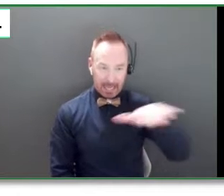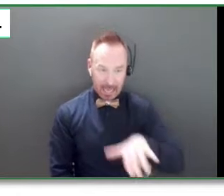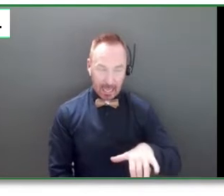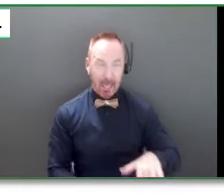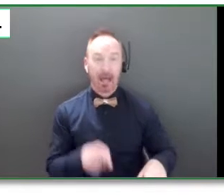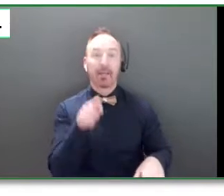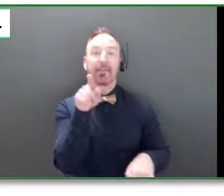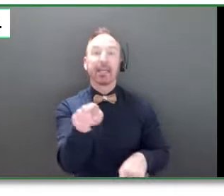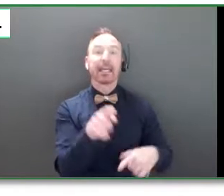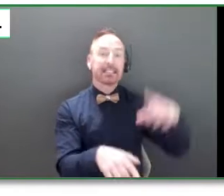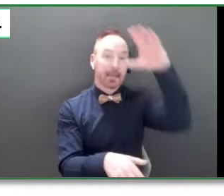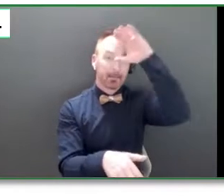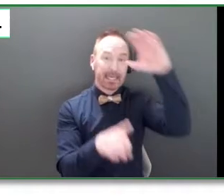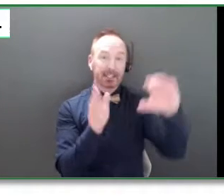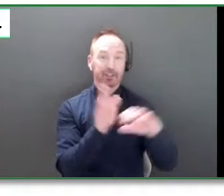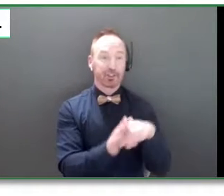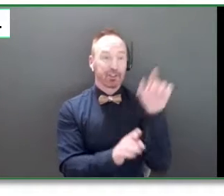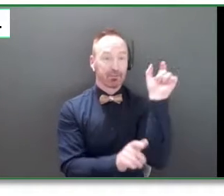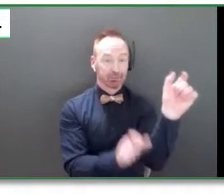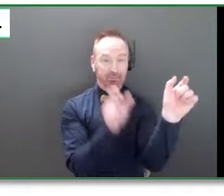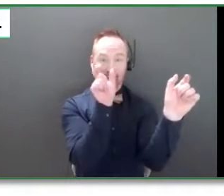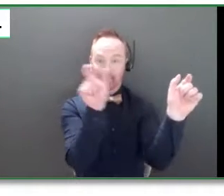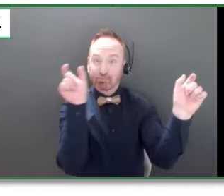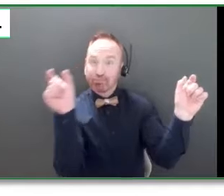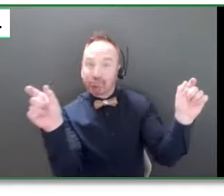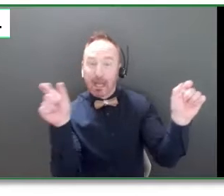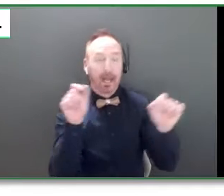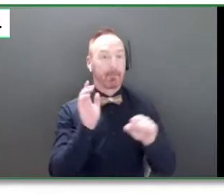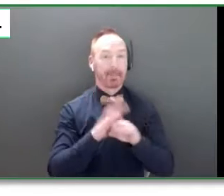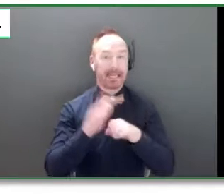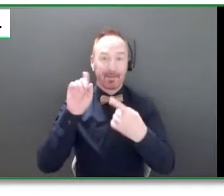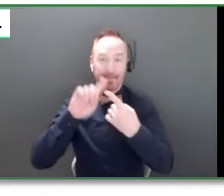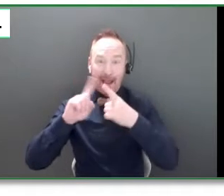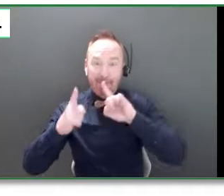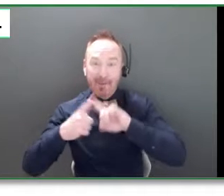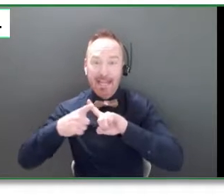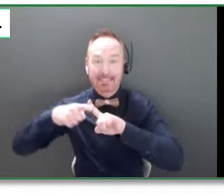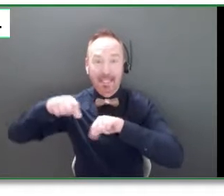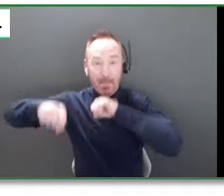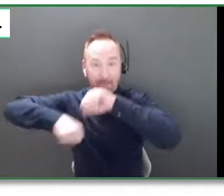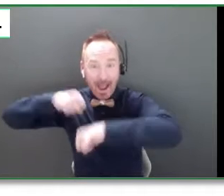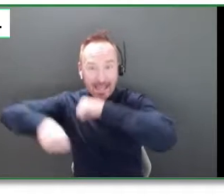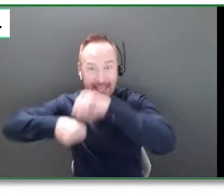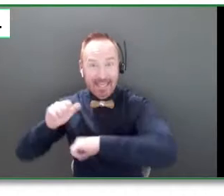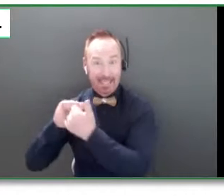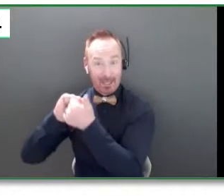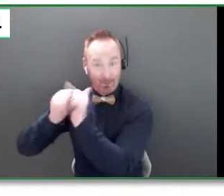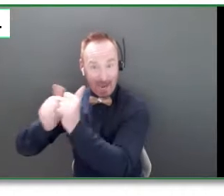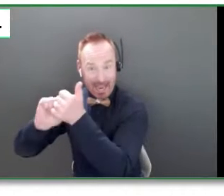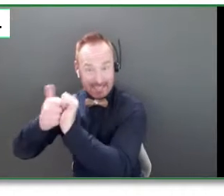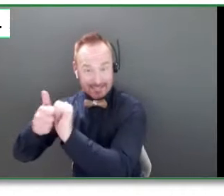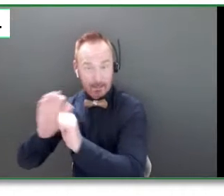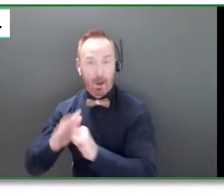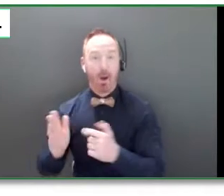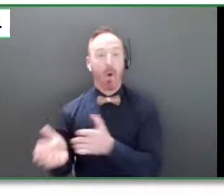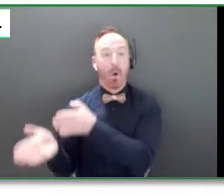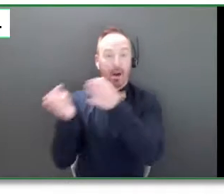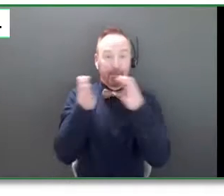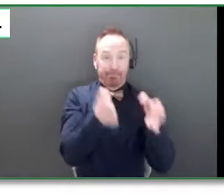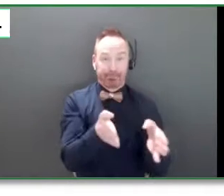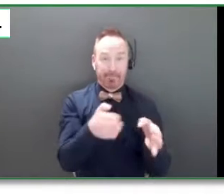biking with my friends in a race, and biking by myself in the mountains